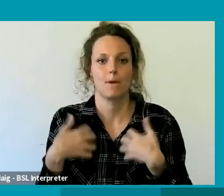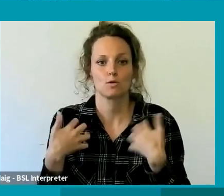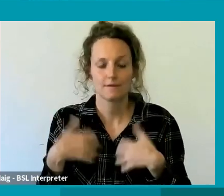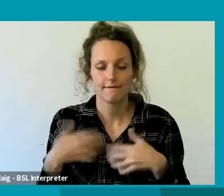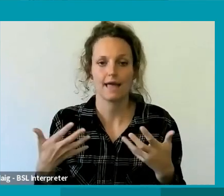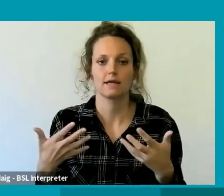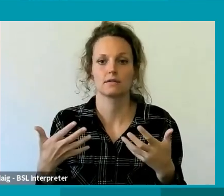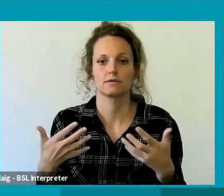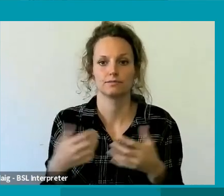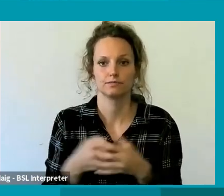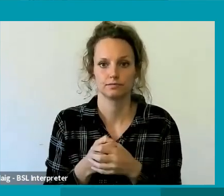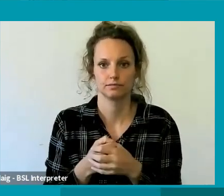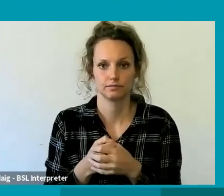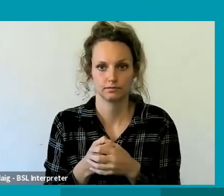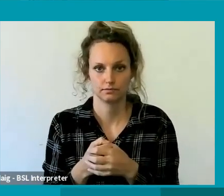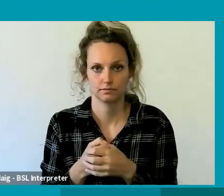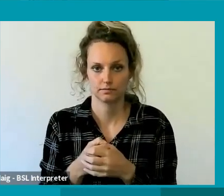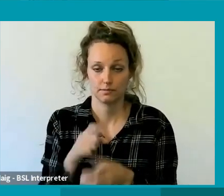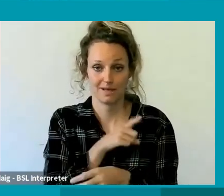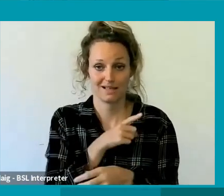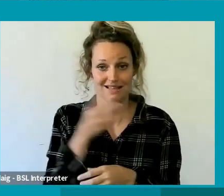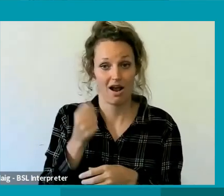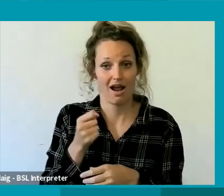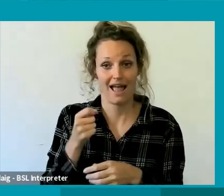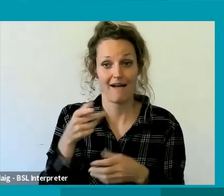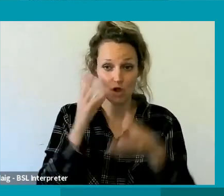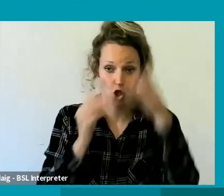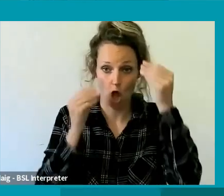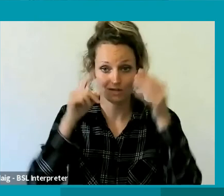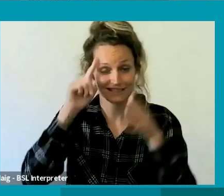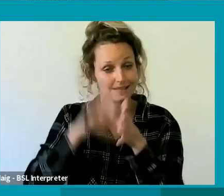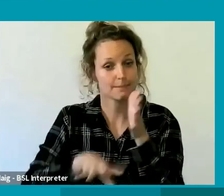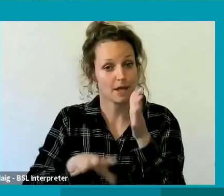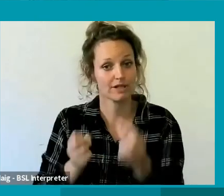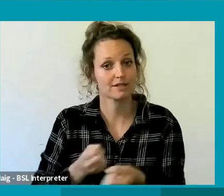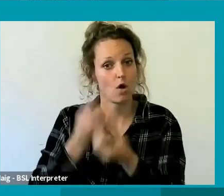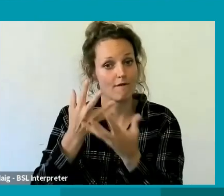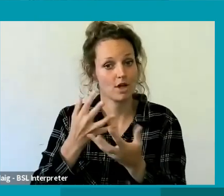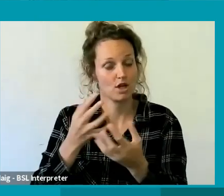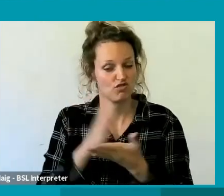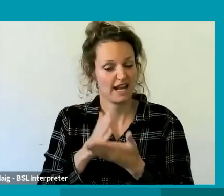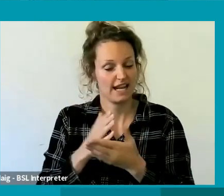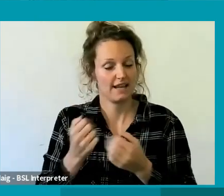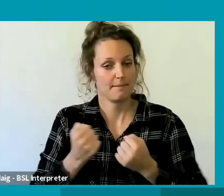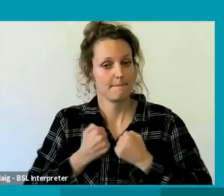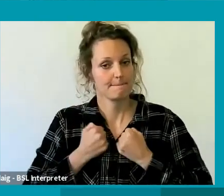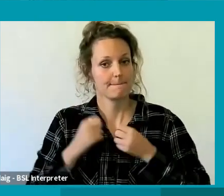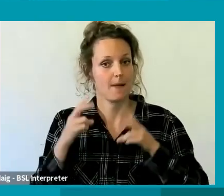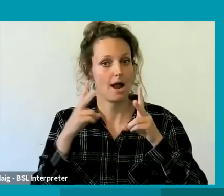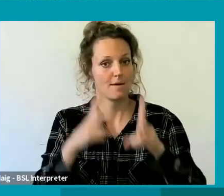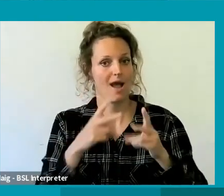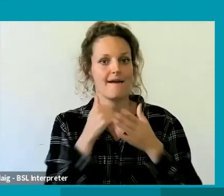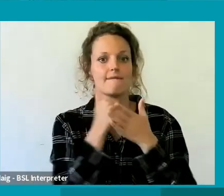within neurodiversity 'cause I have lived experience of it, so it's my way really of helping and supporting.